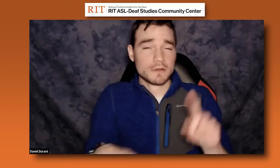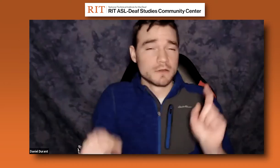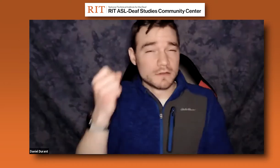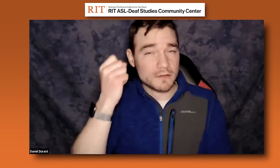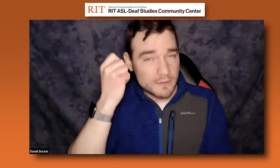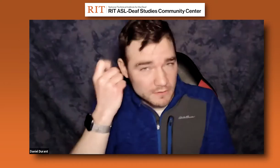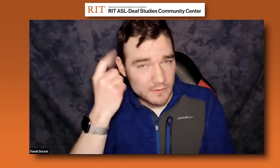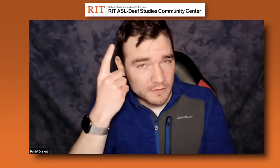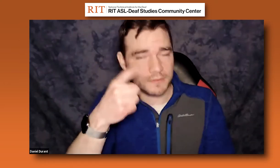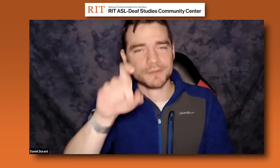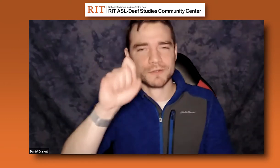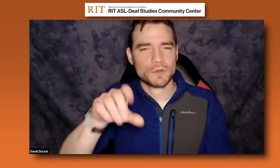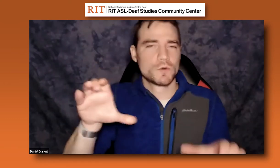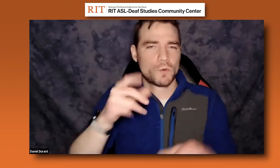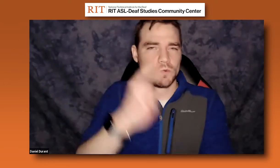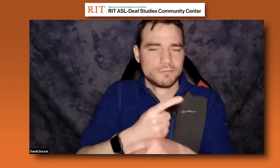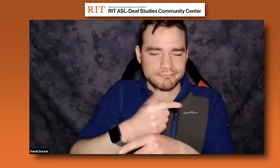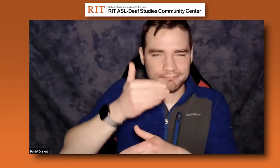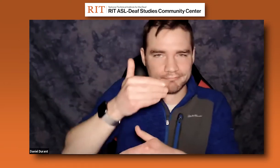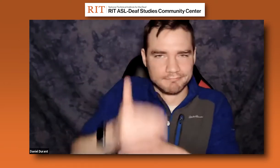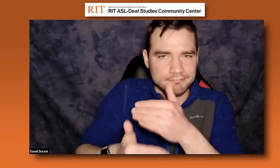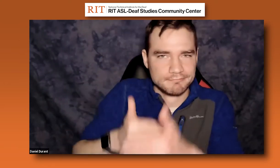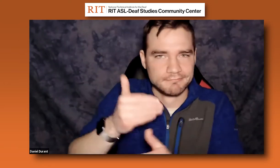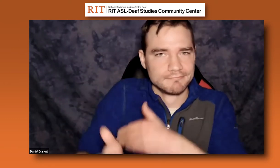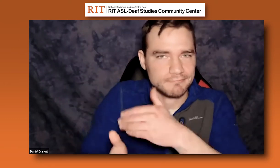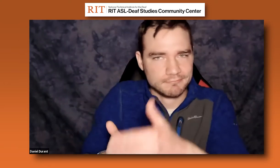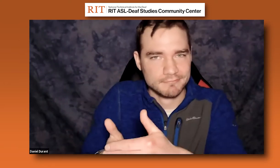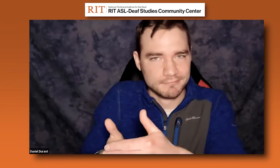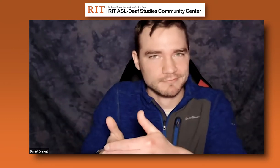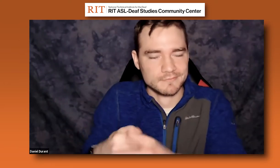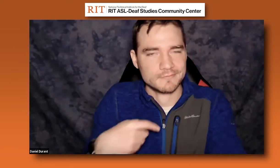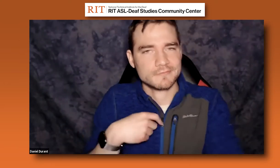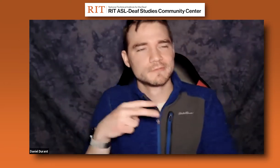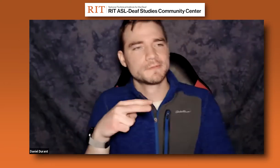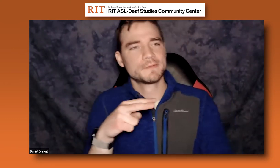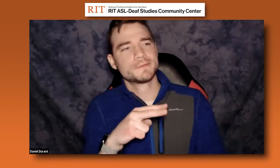but you need to do the right thing."